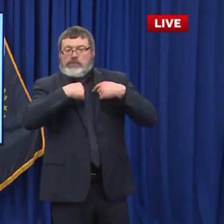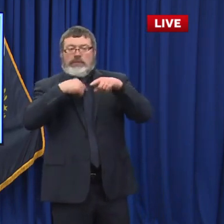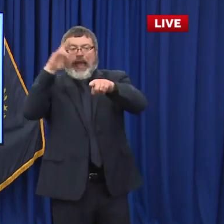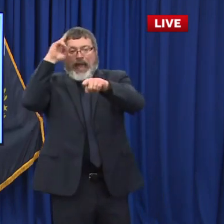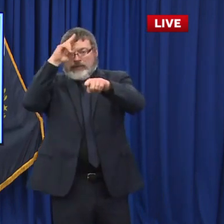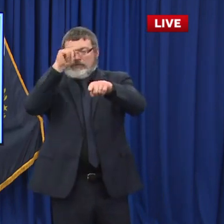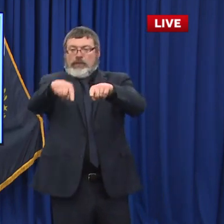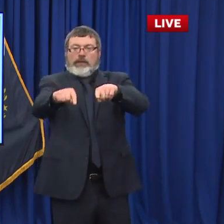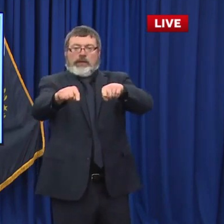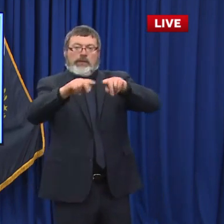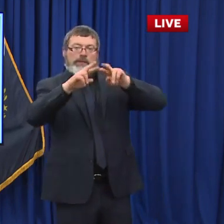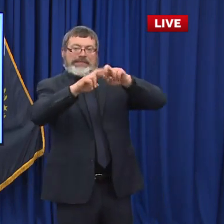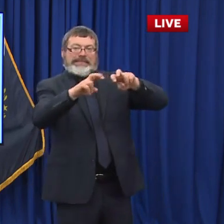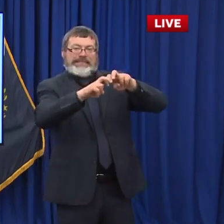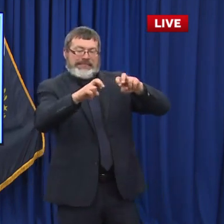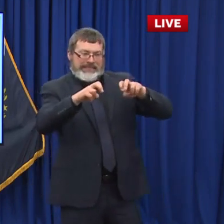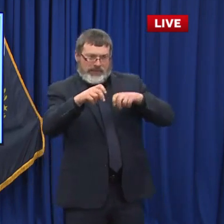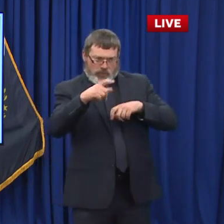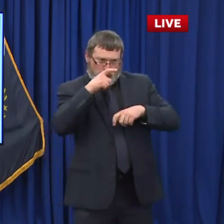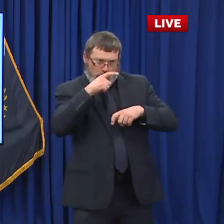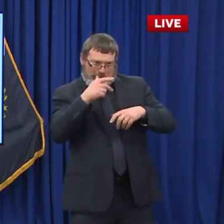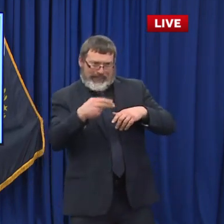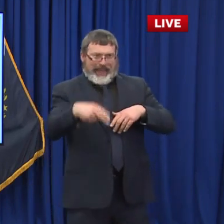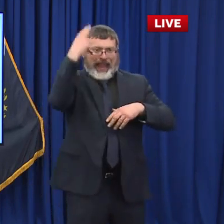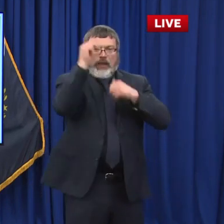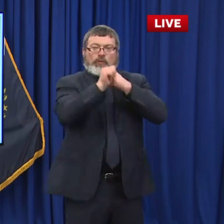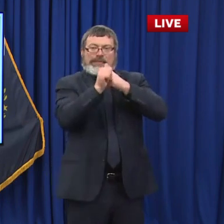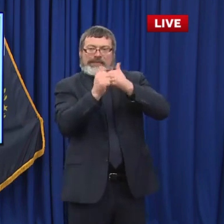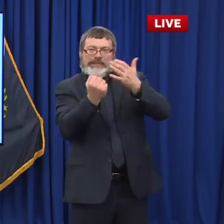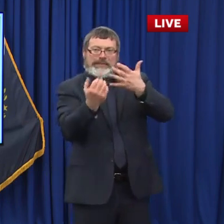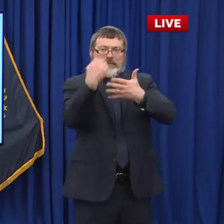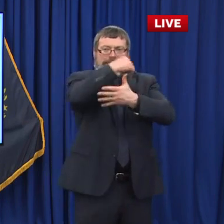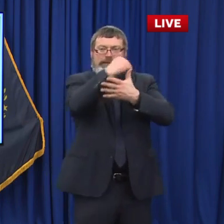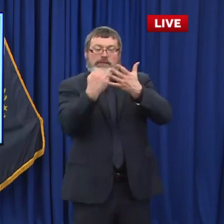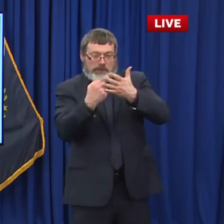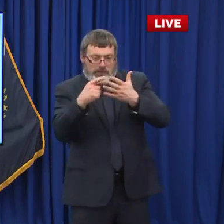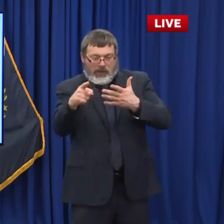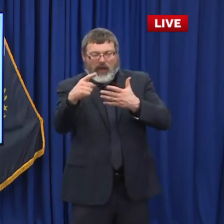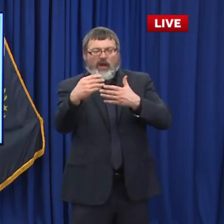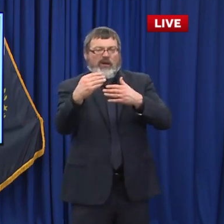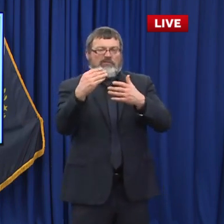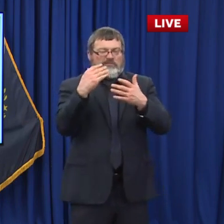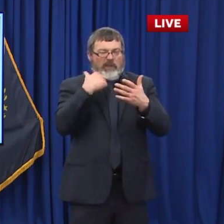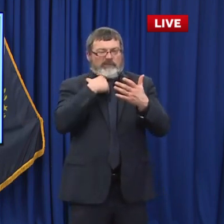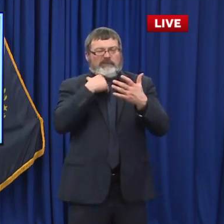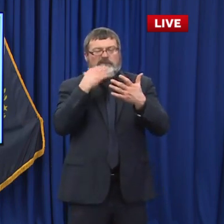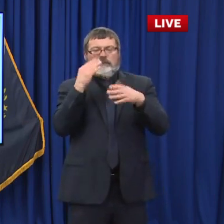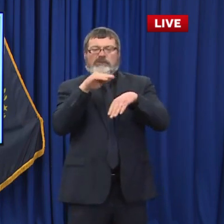IT IS UP TO THE HOSPITALS TO LOOK AT THEIR ORGANIZATION AND DETERMINE WHO IS AT HIGHEST RISK.